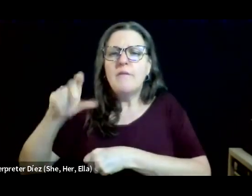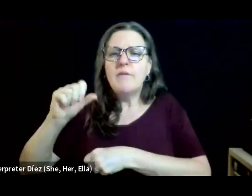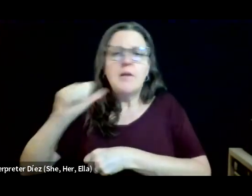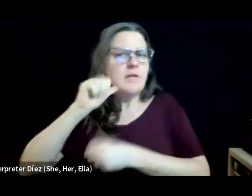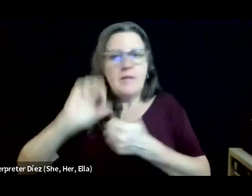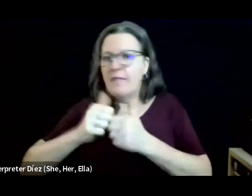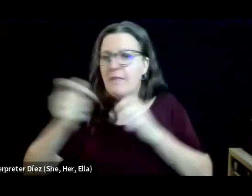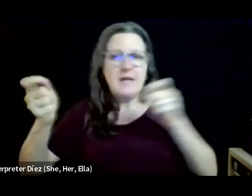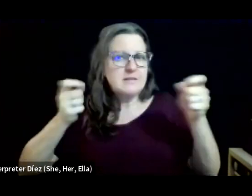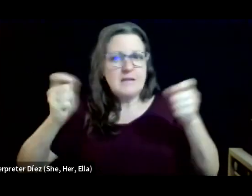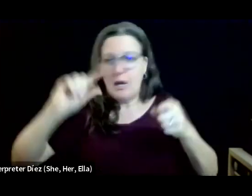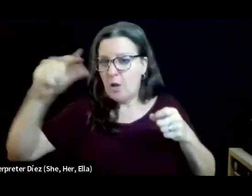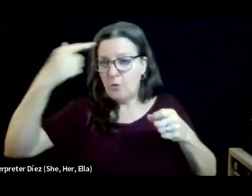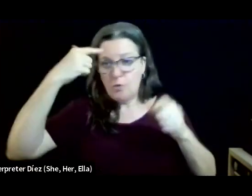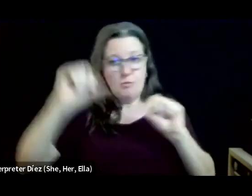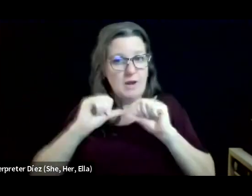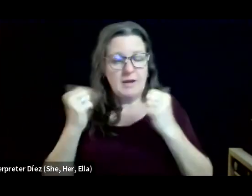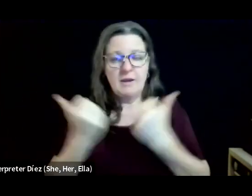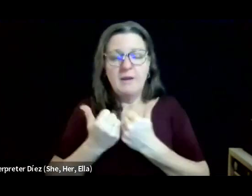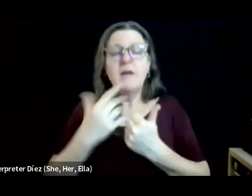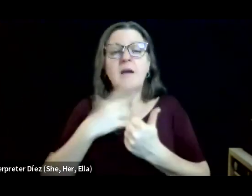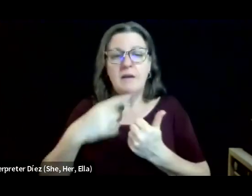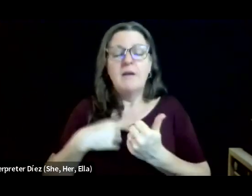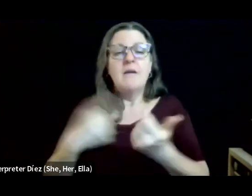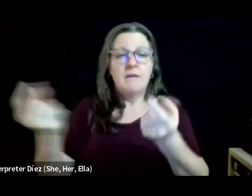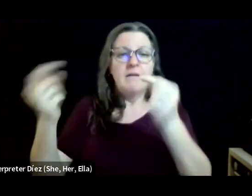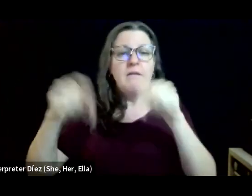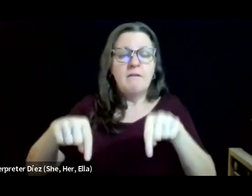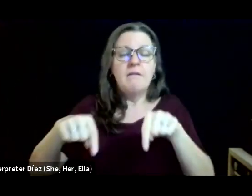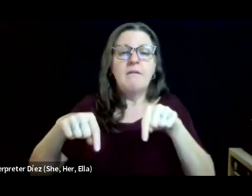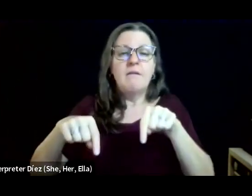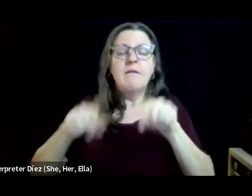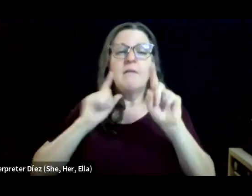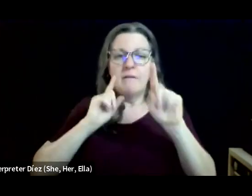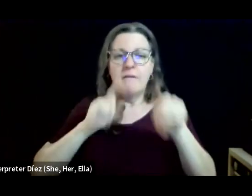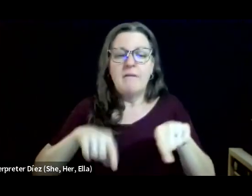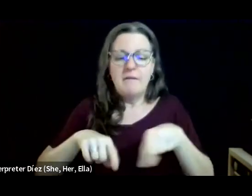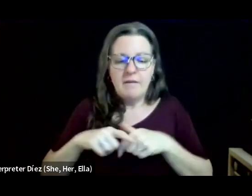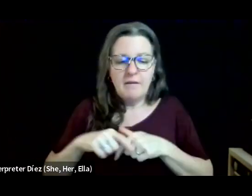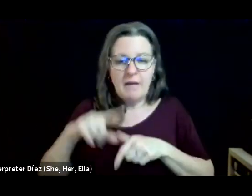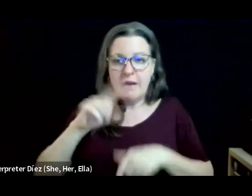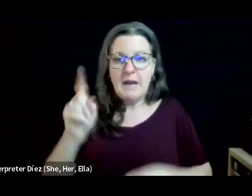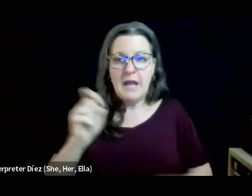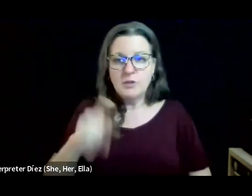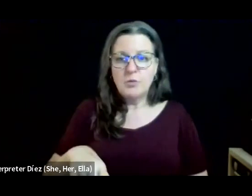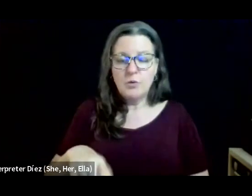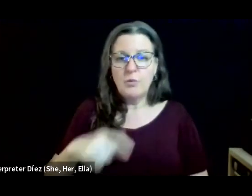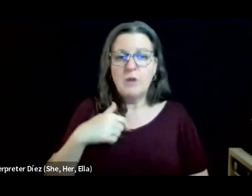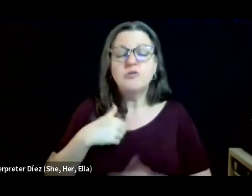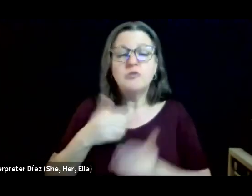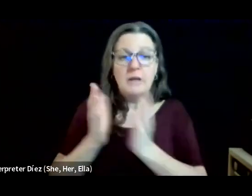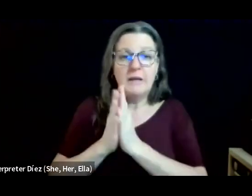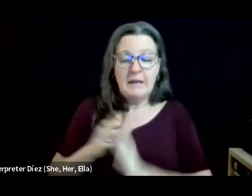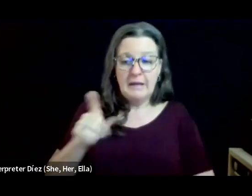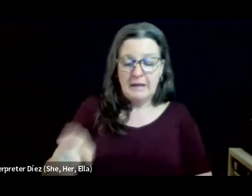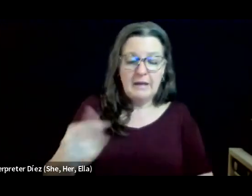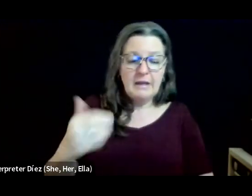And I'd like you to come up here and answer a few questions. I asked you to have your forms here.